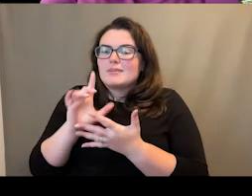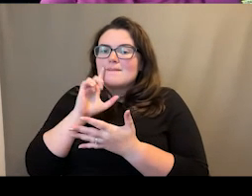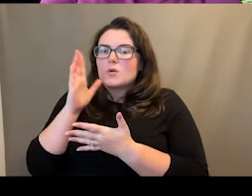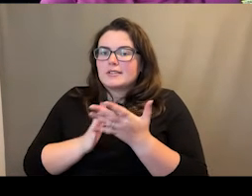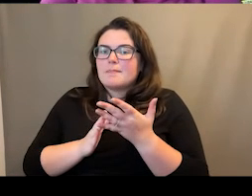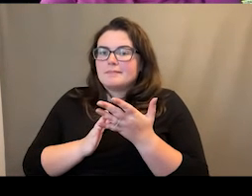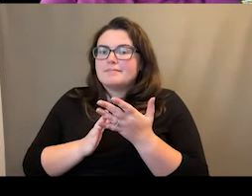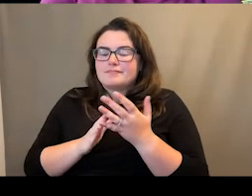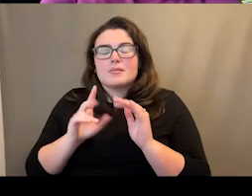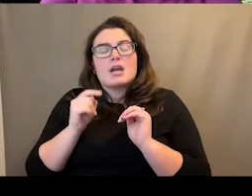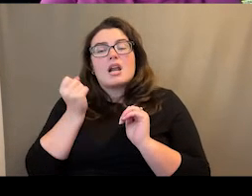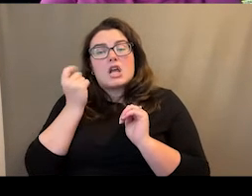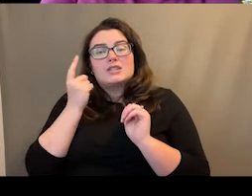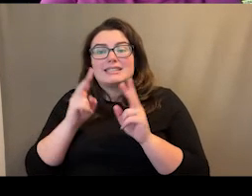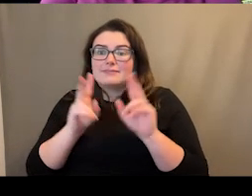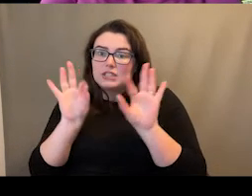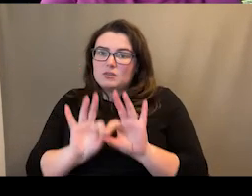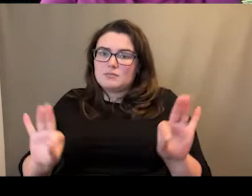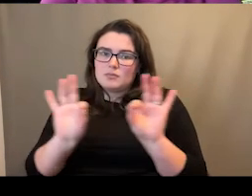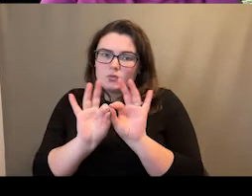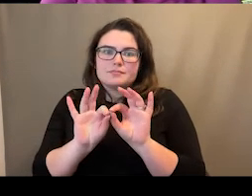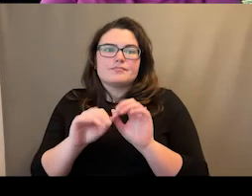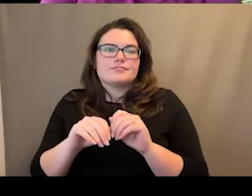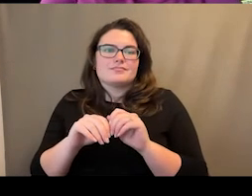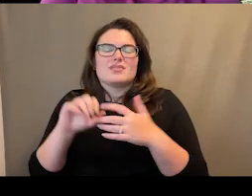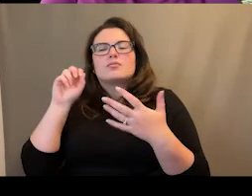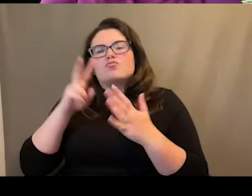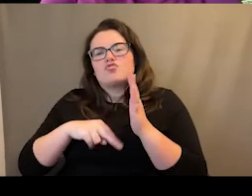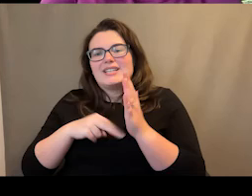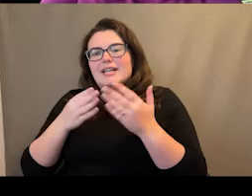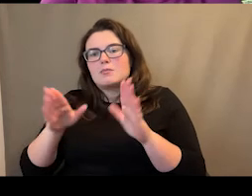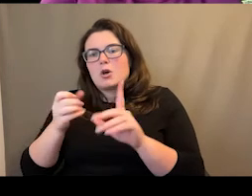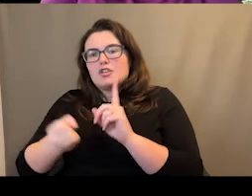but it's really important, and so p promoting teaching, training, education.